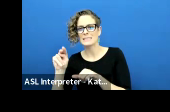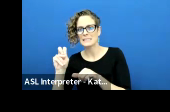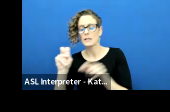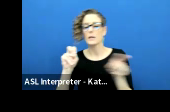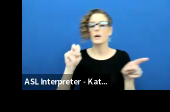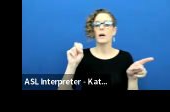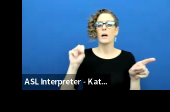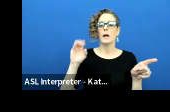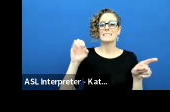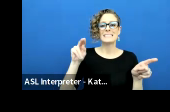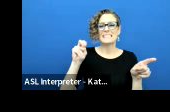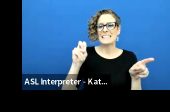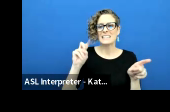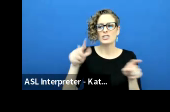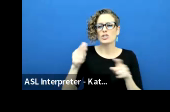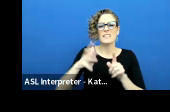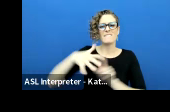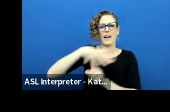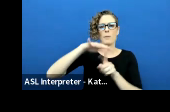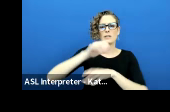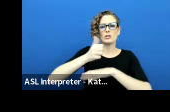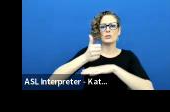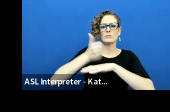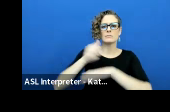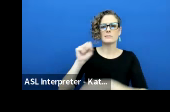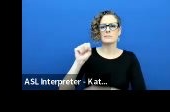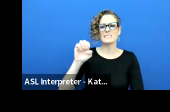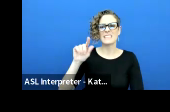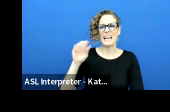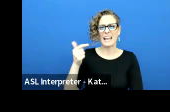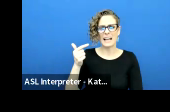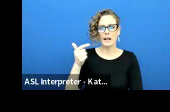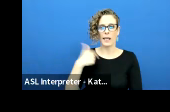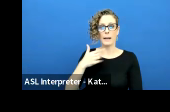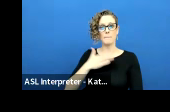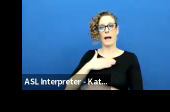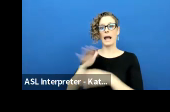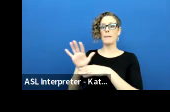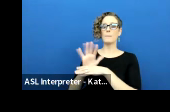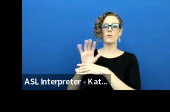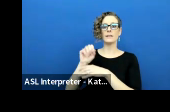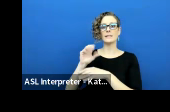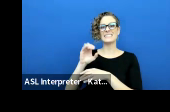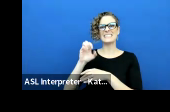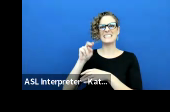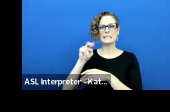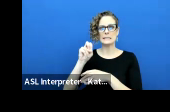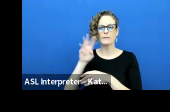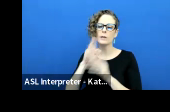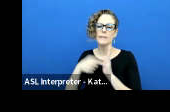um a setting a environmental settings like I have my movie scenes so when I say um Alexa entertain